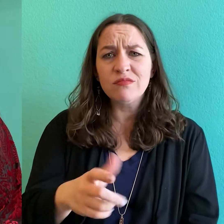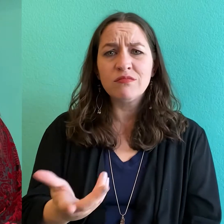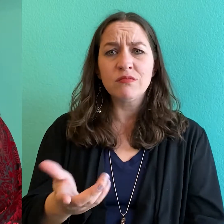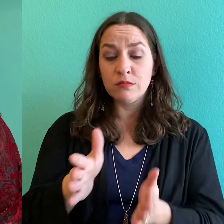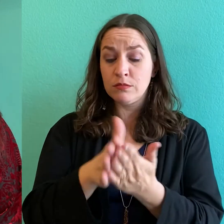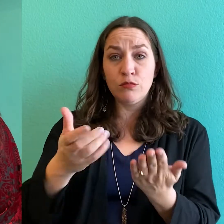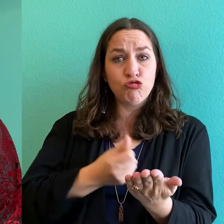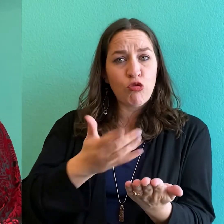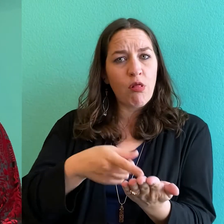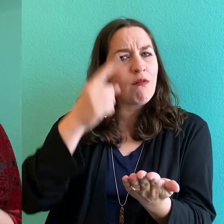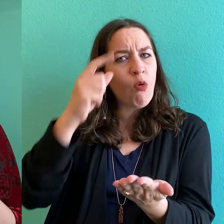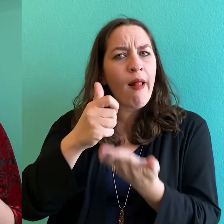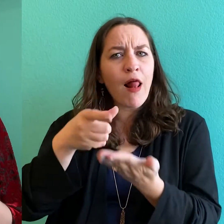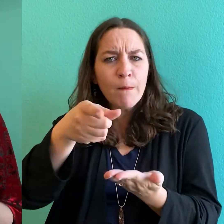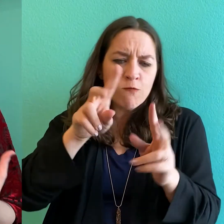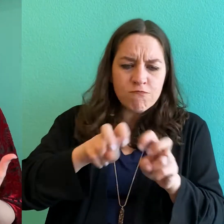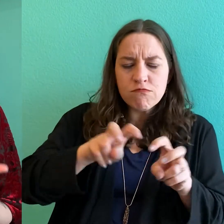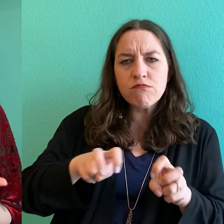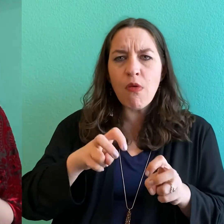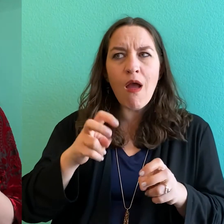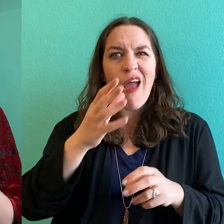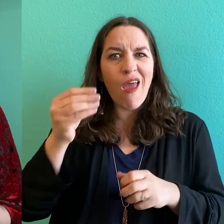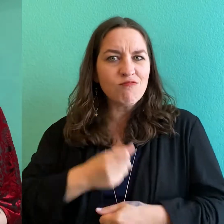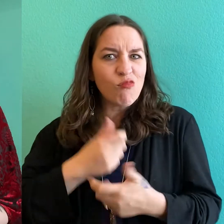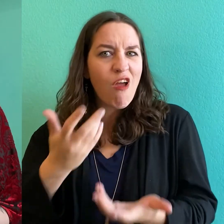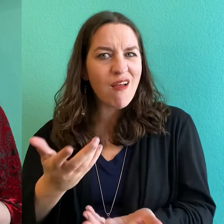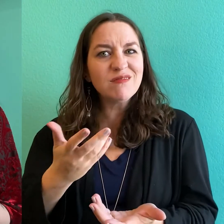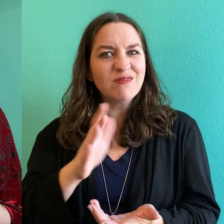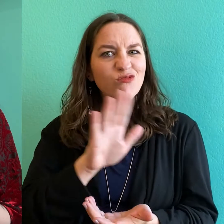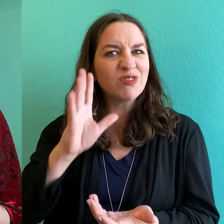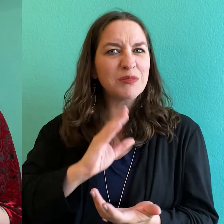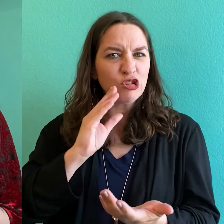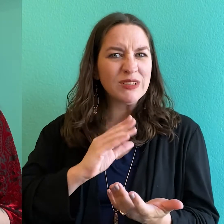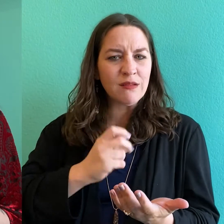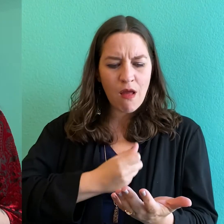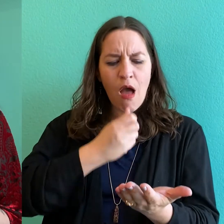A journal is designed to help you reflect or express your experiences onto a page